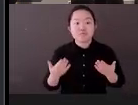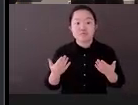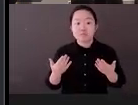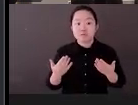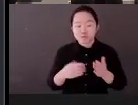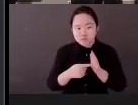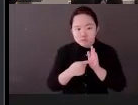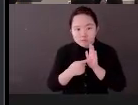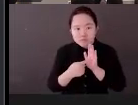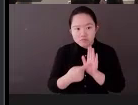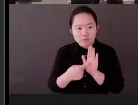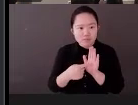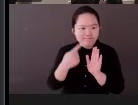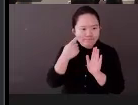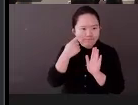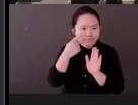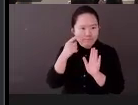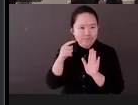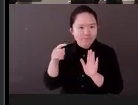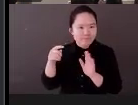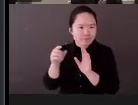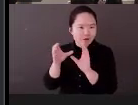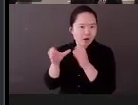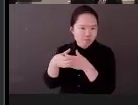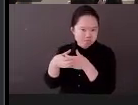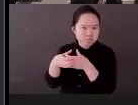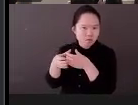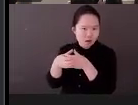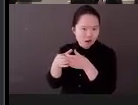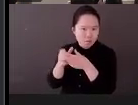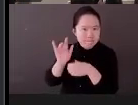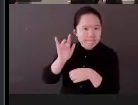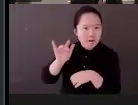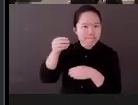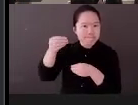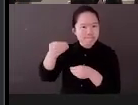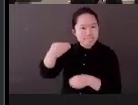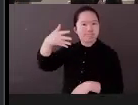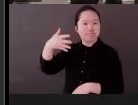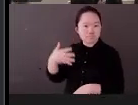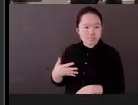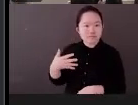It has 24 elements,